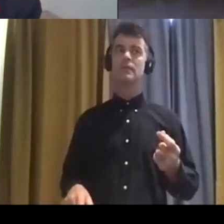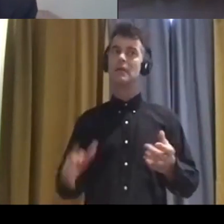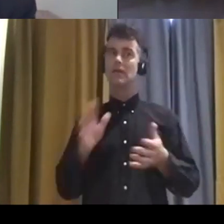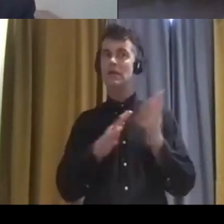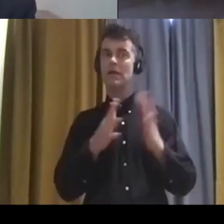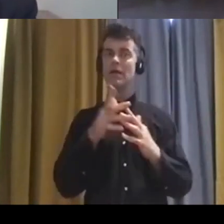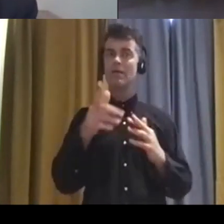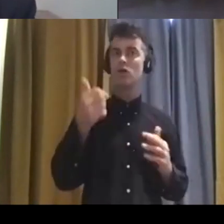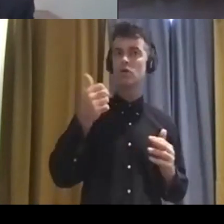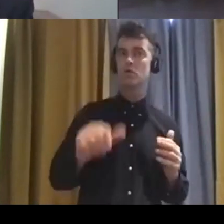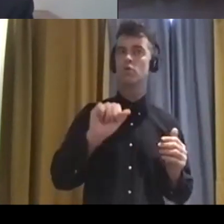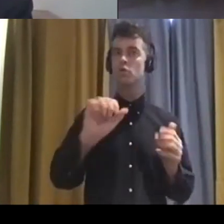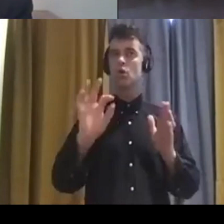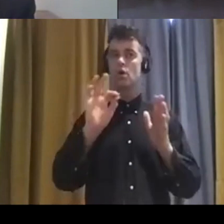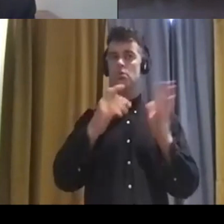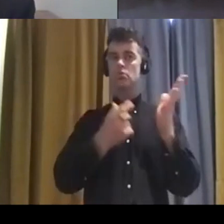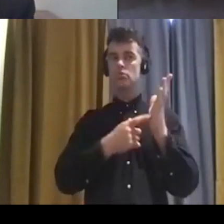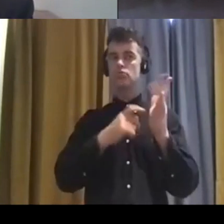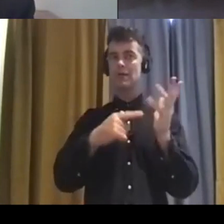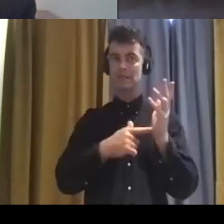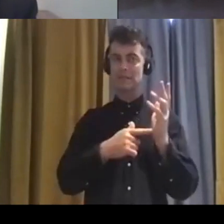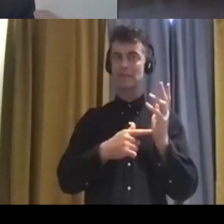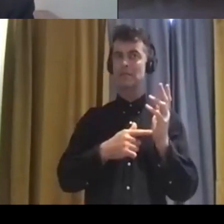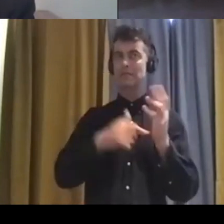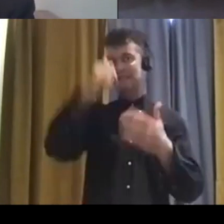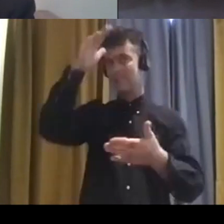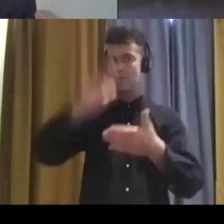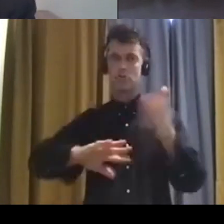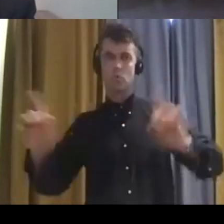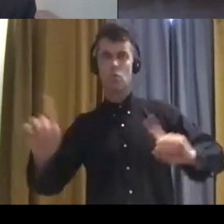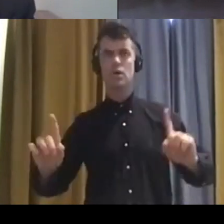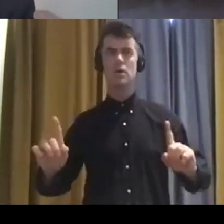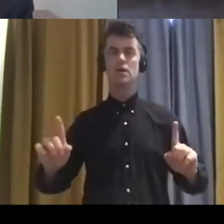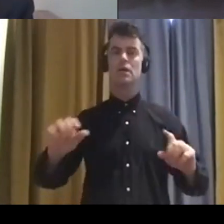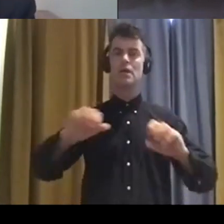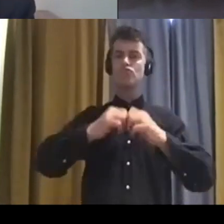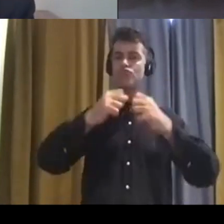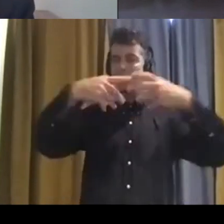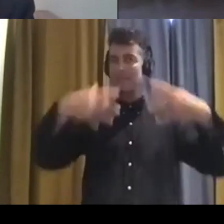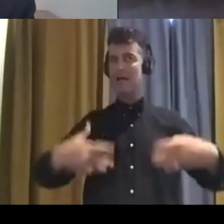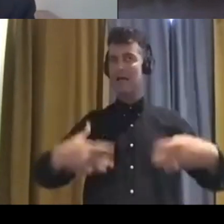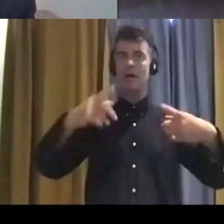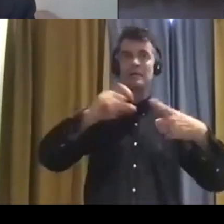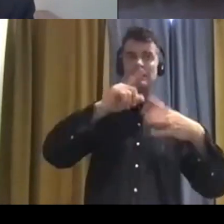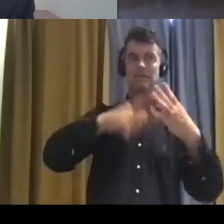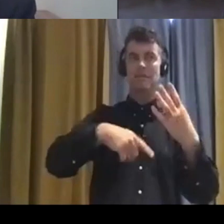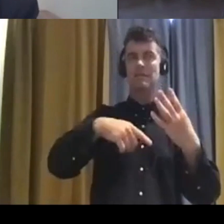how they use your products, the user experience, drilling down by disability functionality